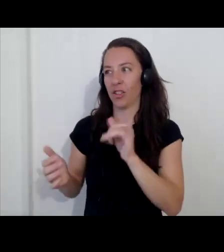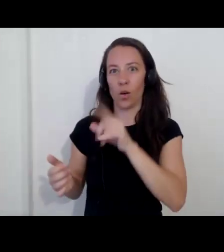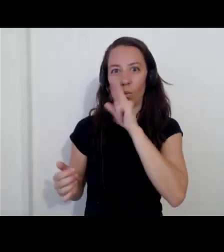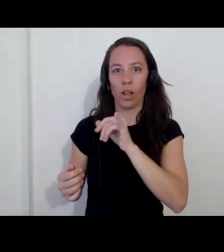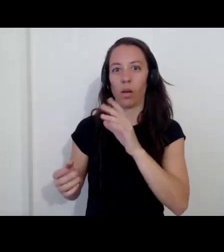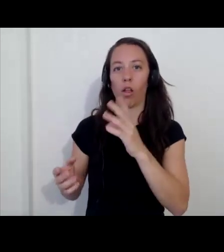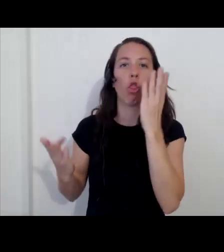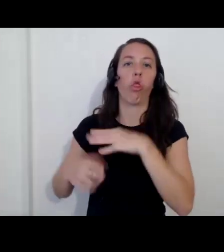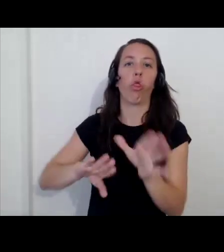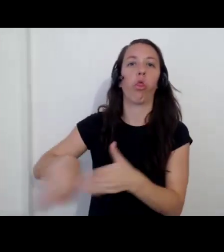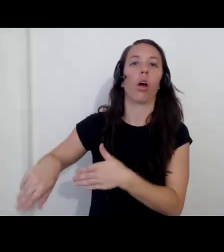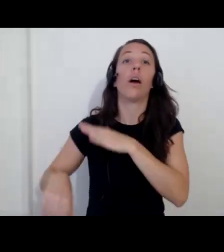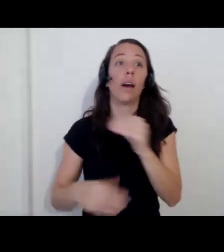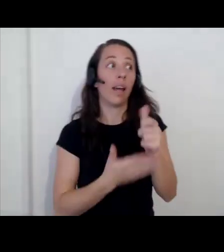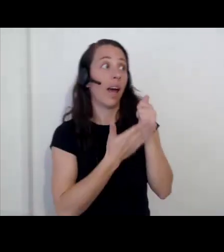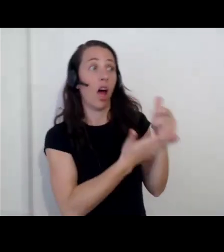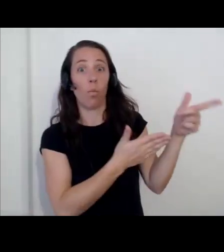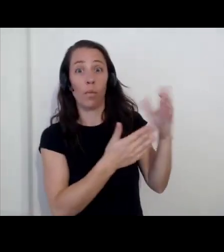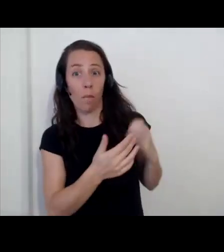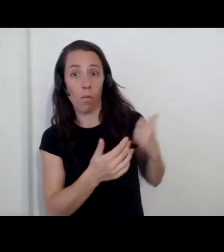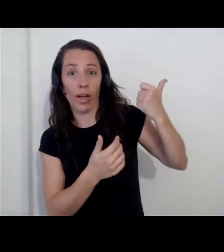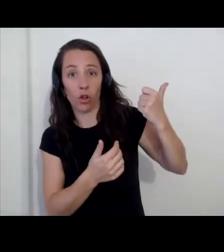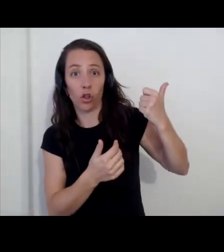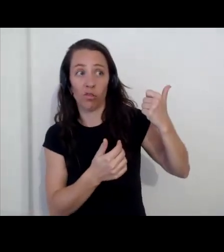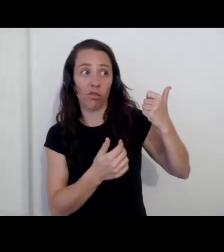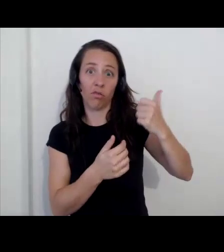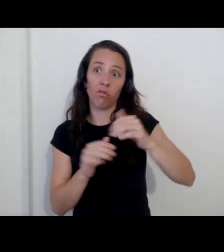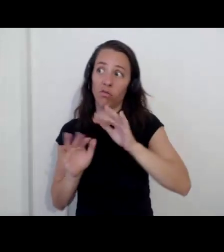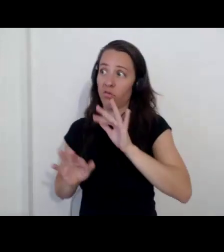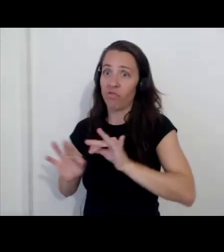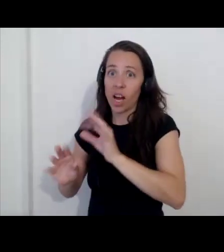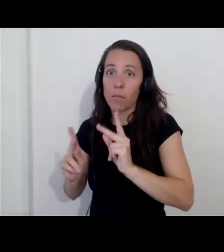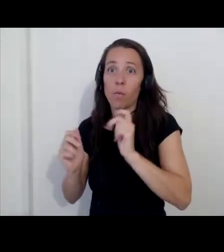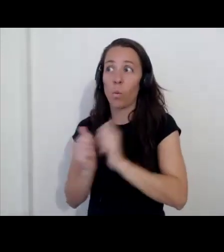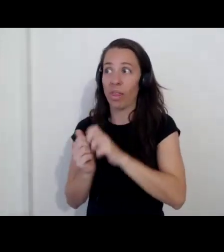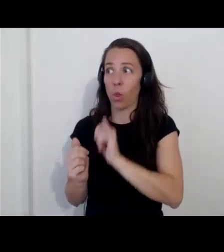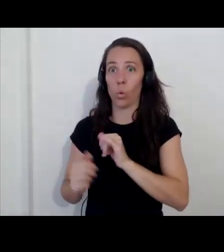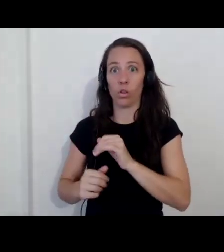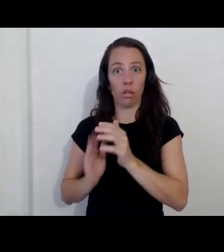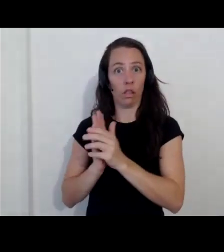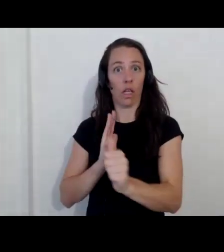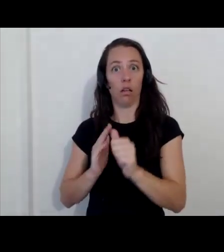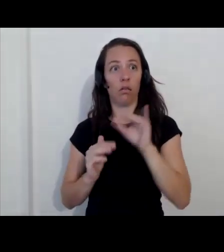employers find talent with the skills that are meeting today's requirements with that workforce.